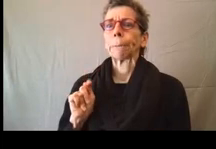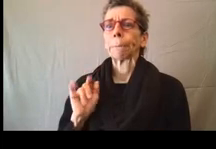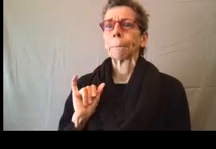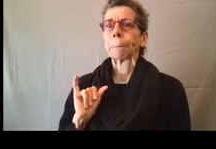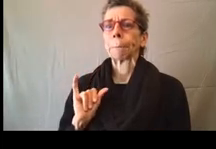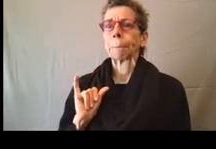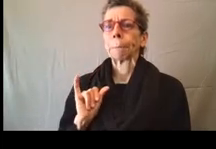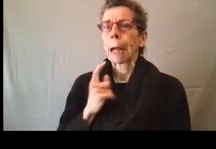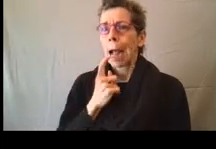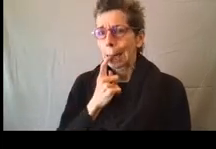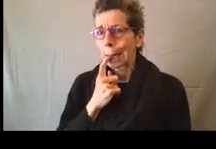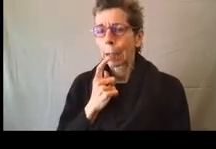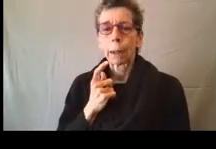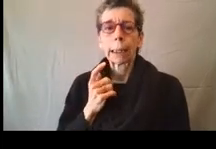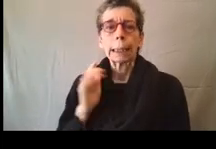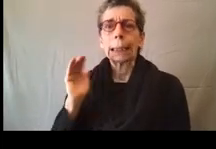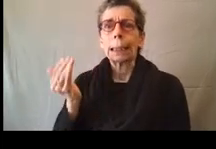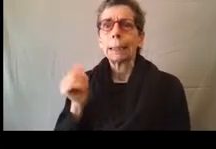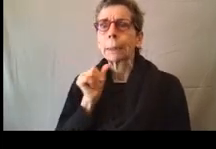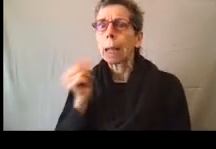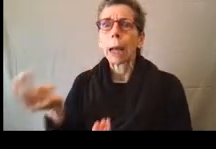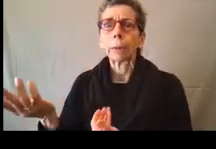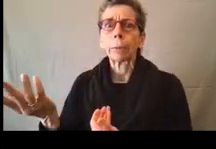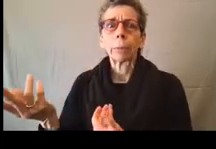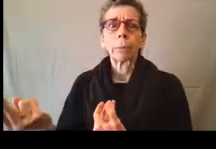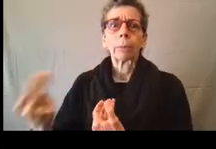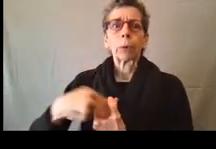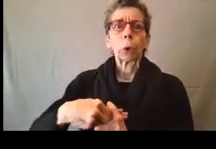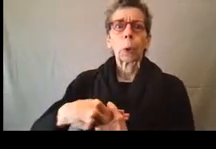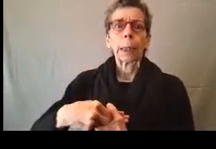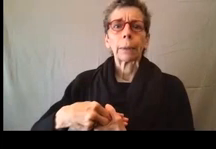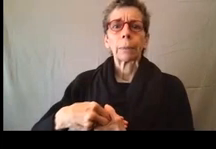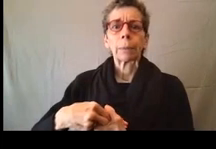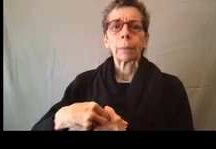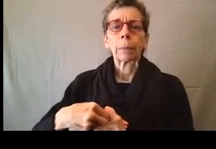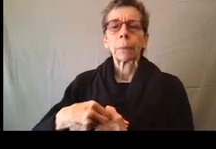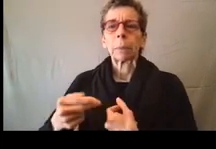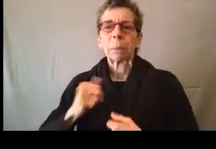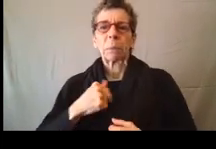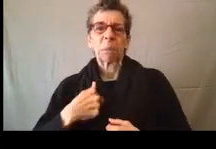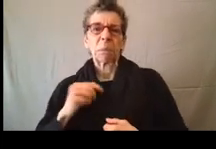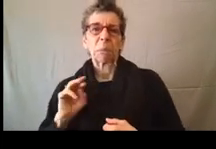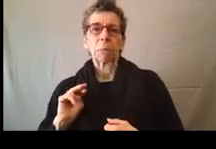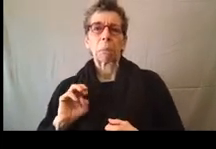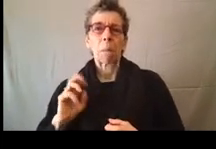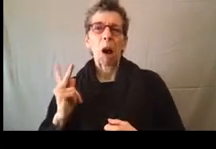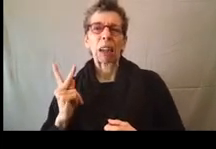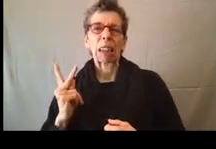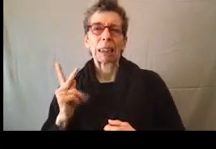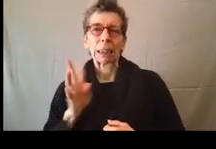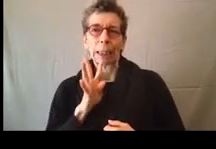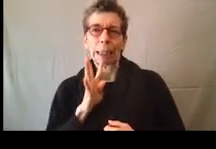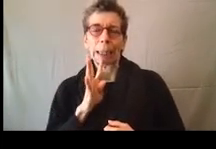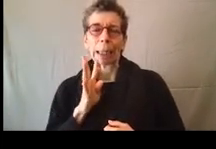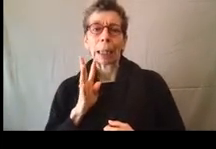isn't with us right now. >> This is Mark. Phil is here. Phil, I believe